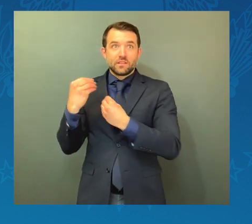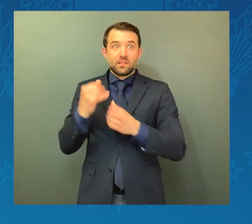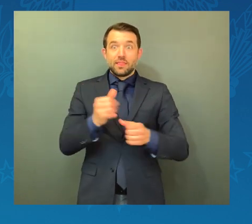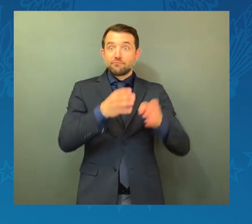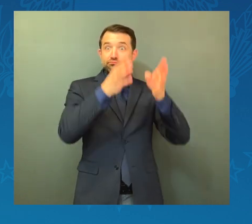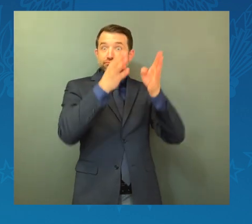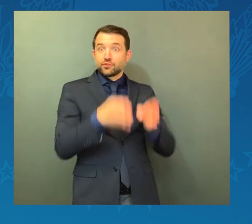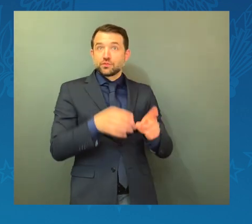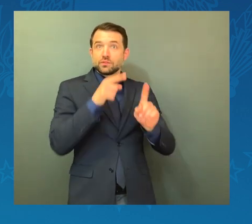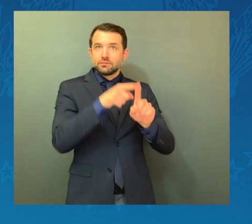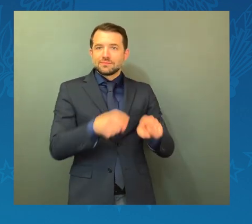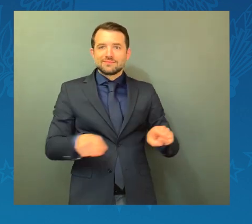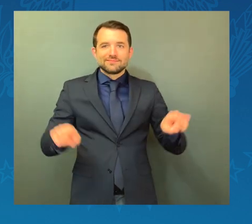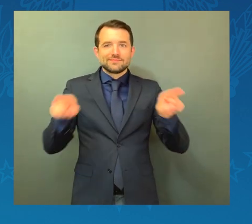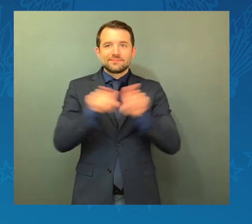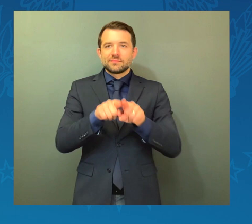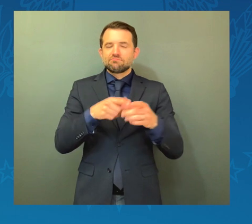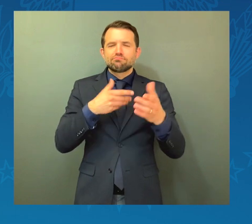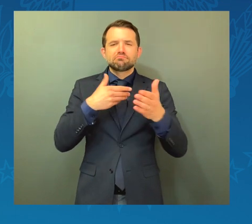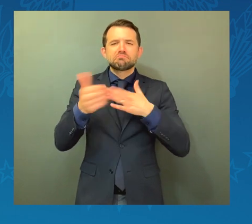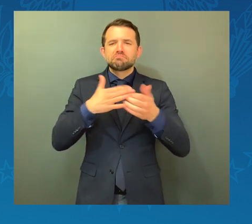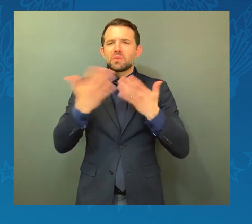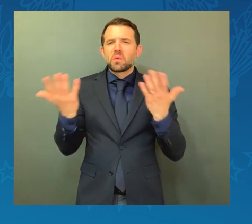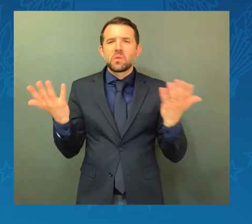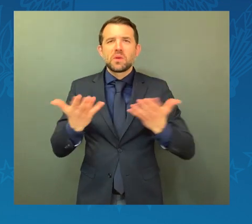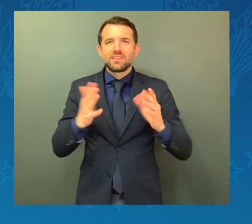He is always fighting for the people of Mississippi.